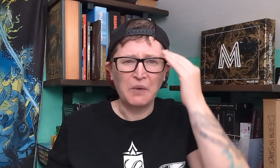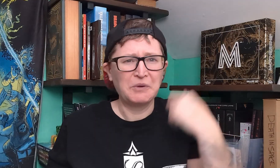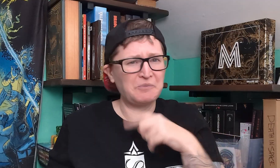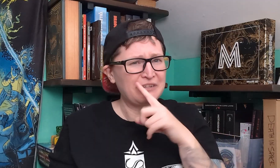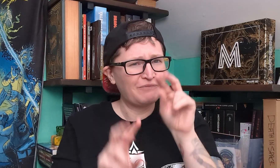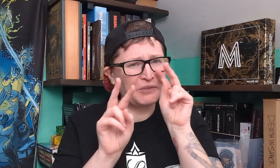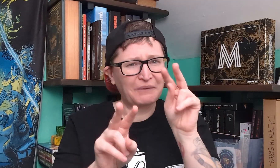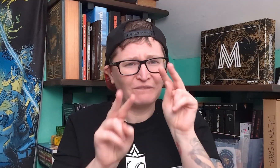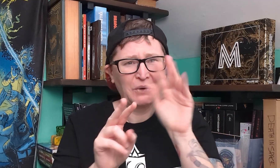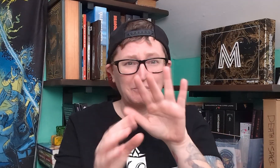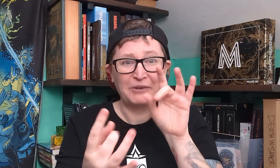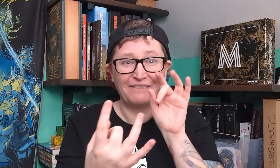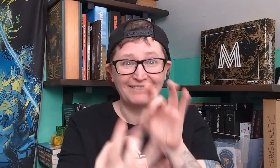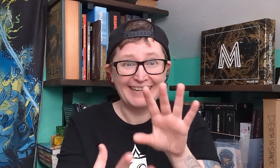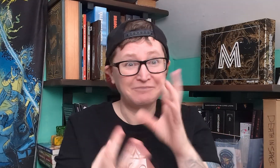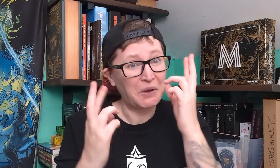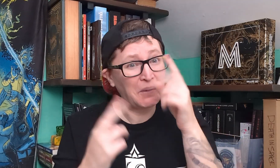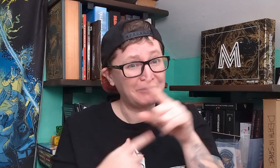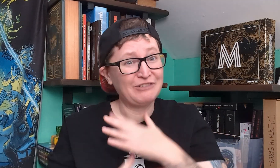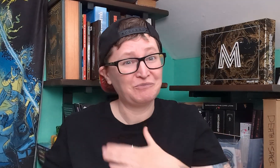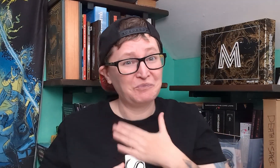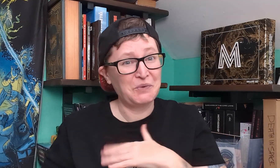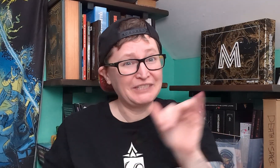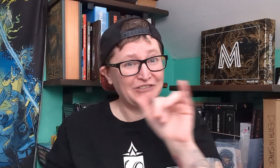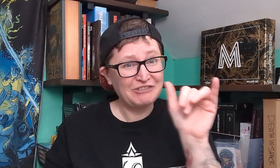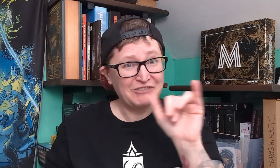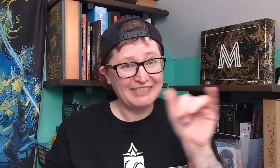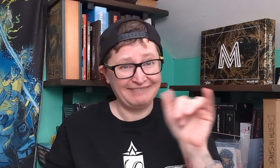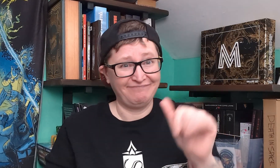We are looking forward to your feedback and hope you enjoyed the video!